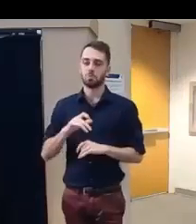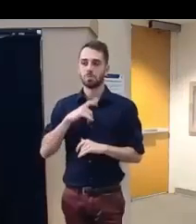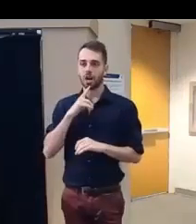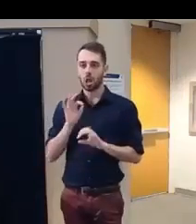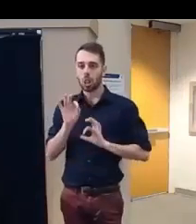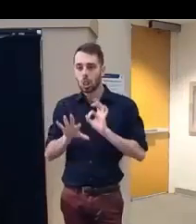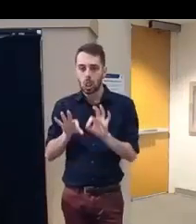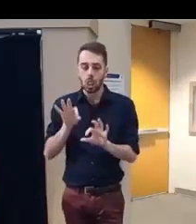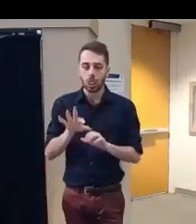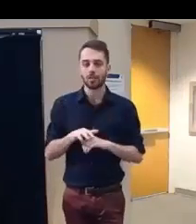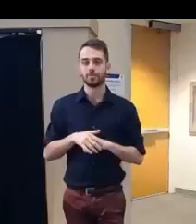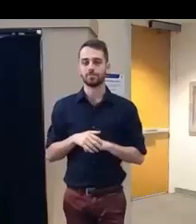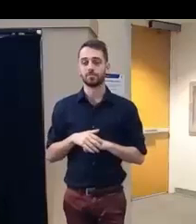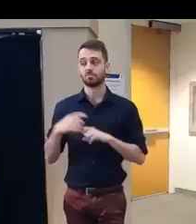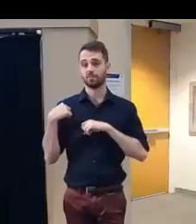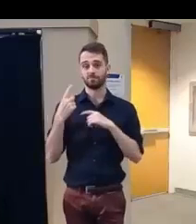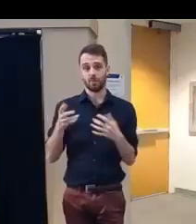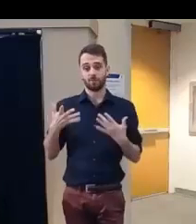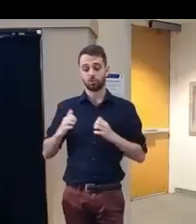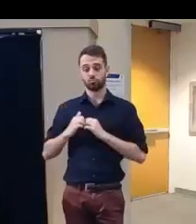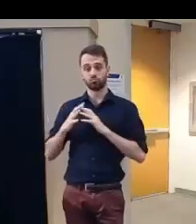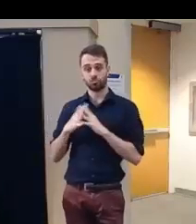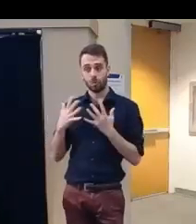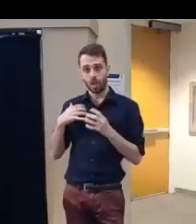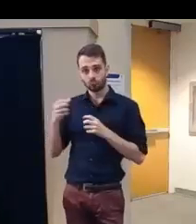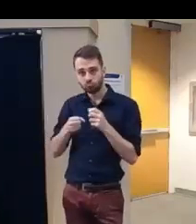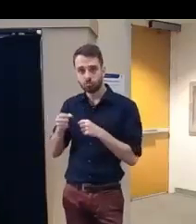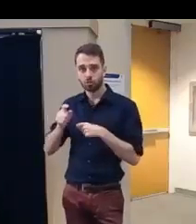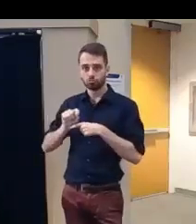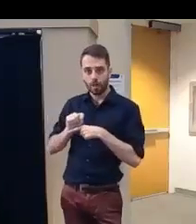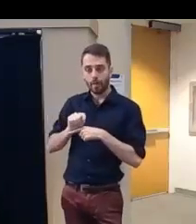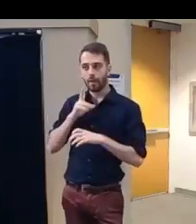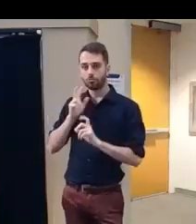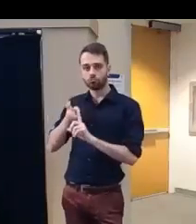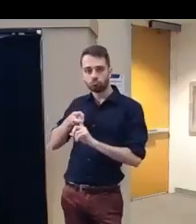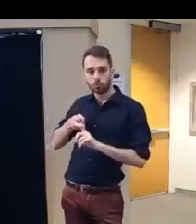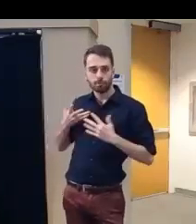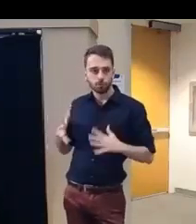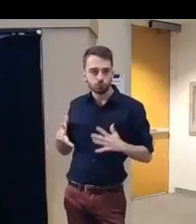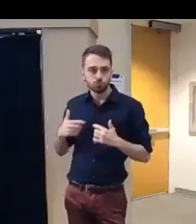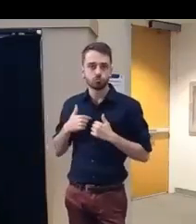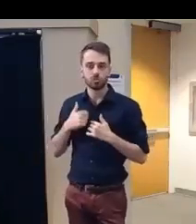get here in terms of the recruitment process all the way through so I'll focus on a couple today